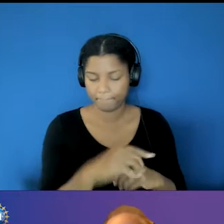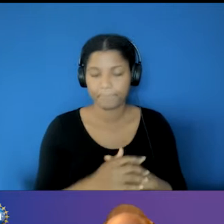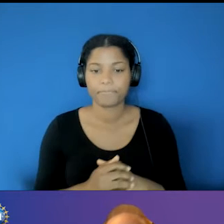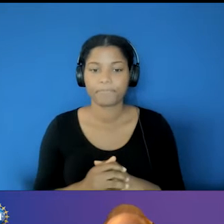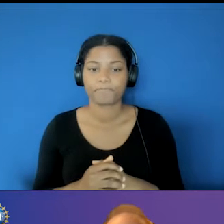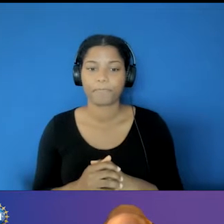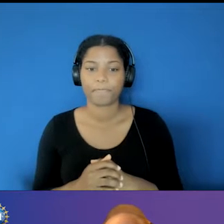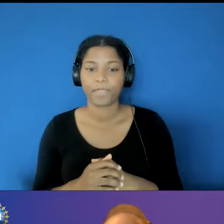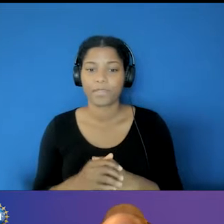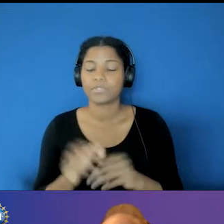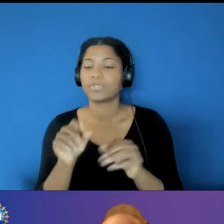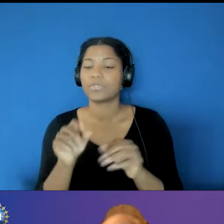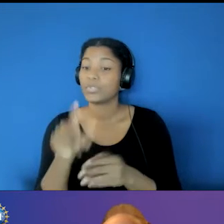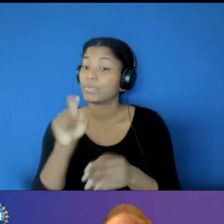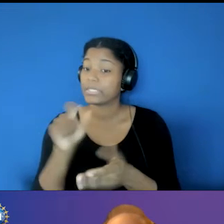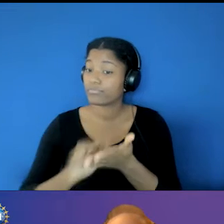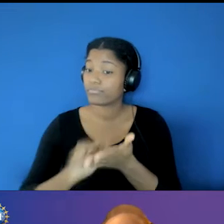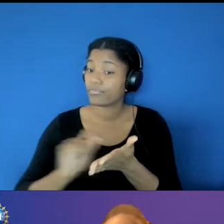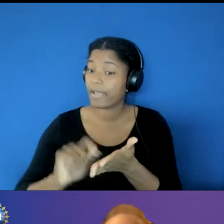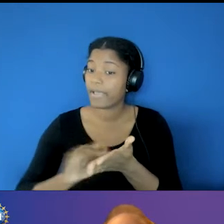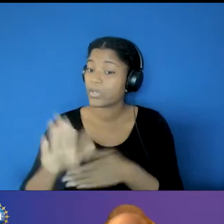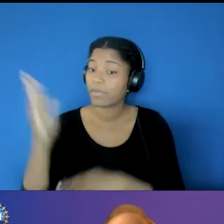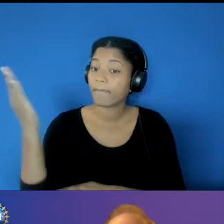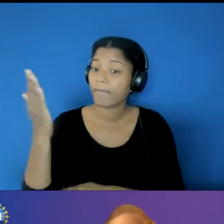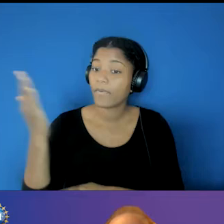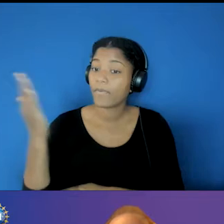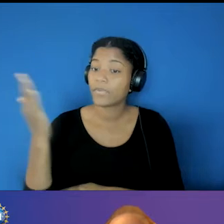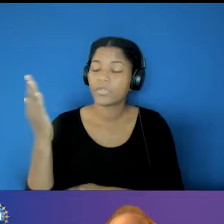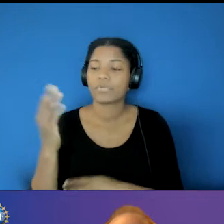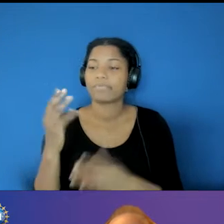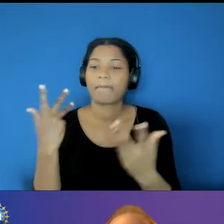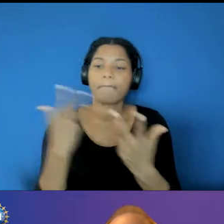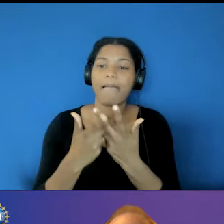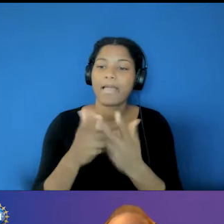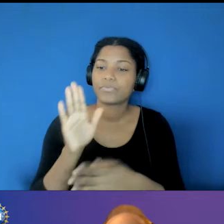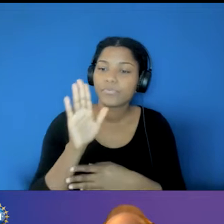you need to write your proposal for the strengths of your institution,